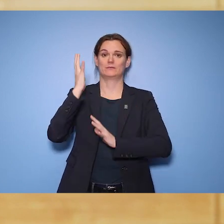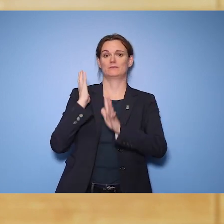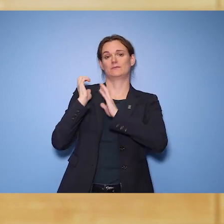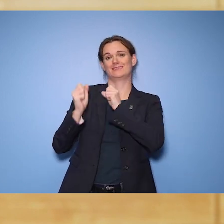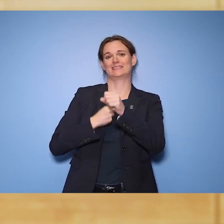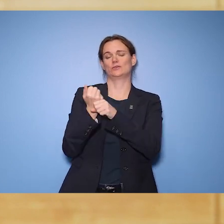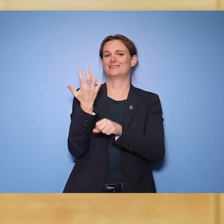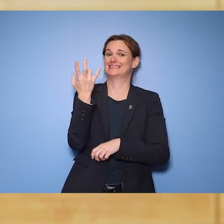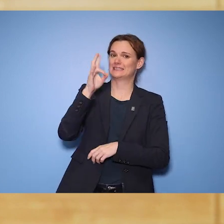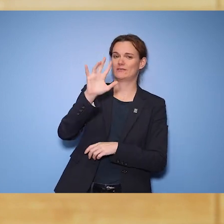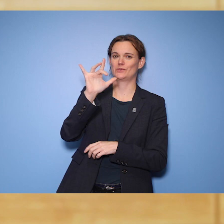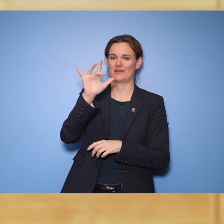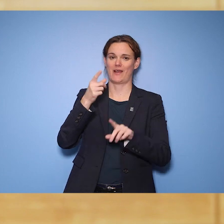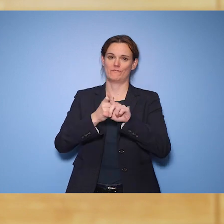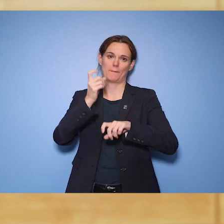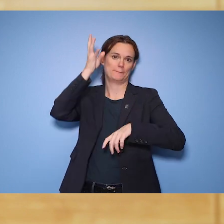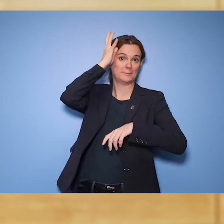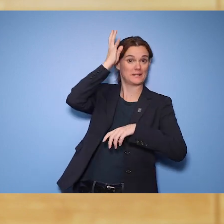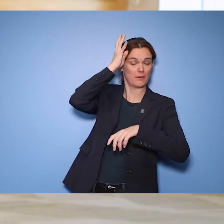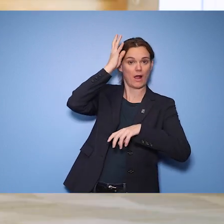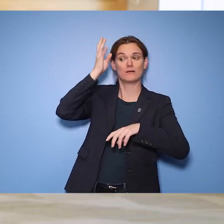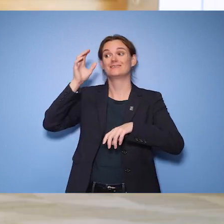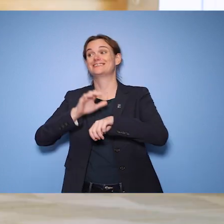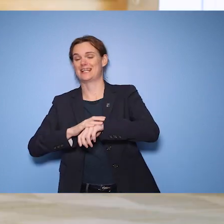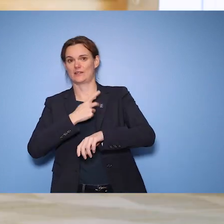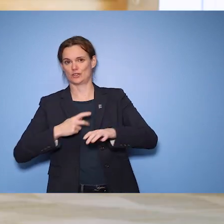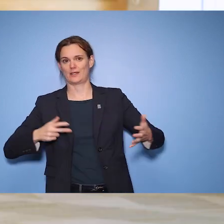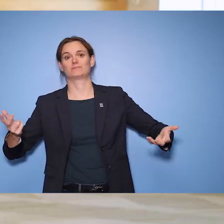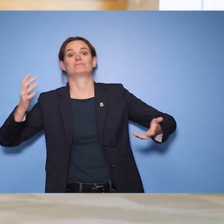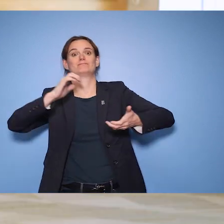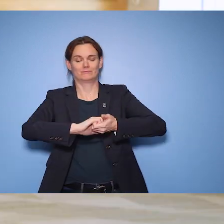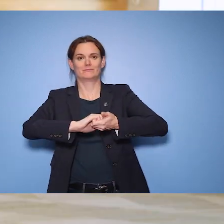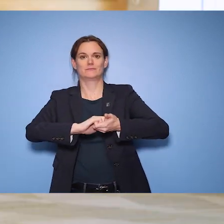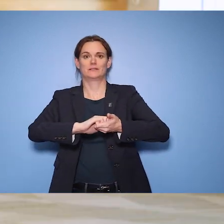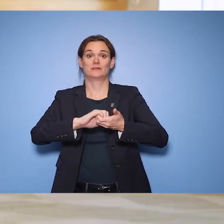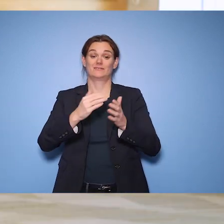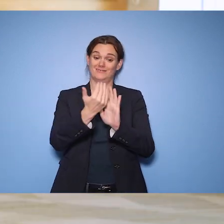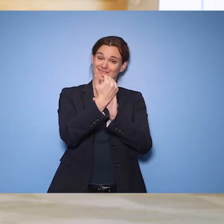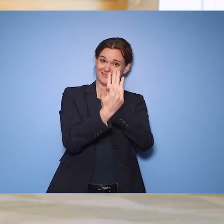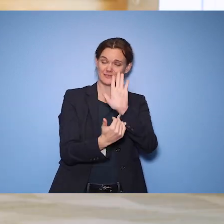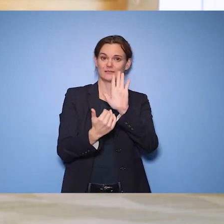crown dating back to 1725. Within these treaties are the rights and the responsibilities